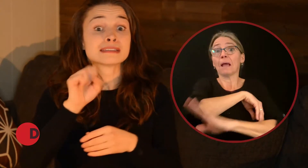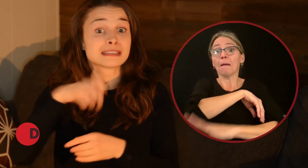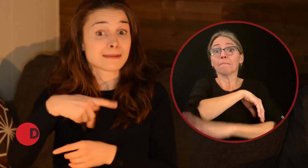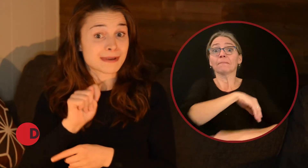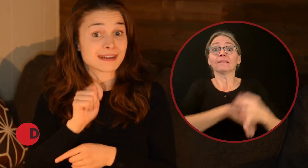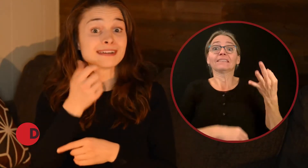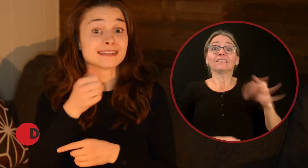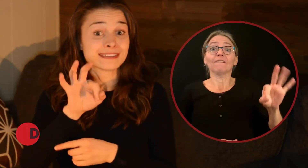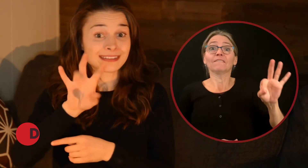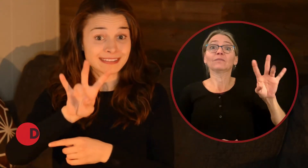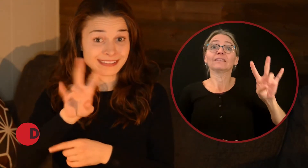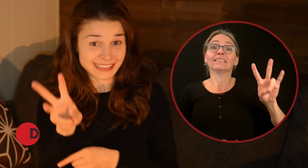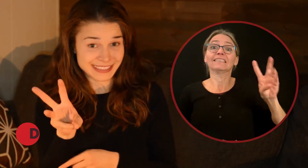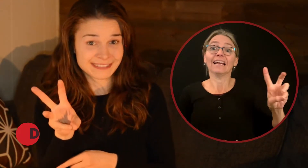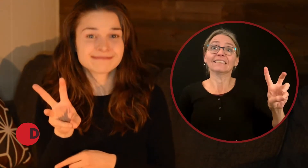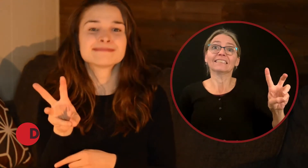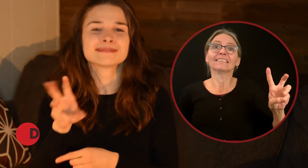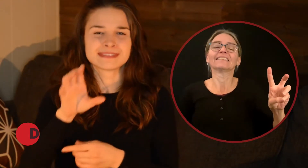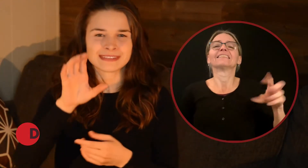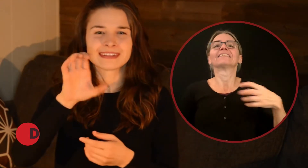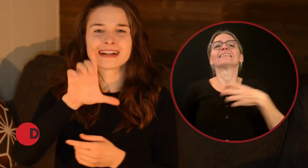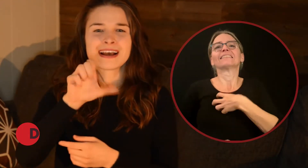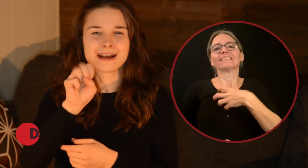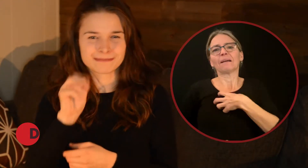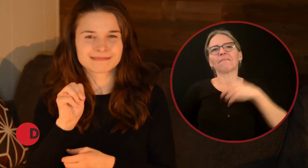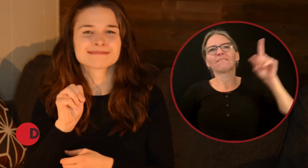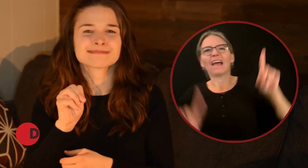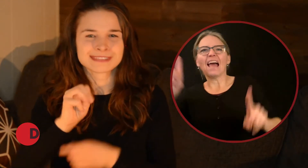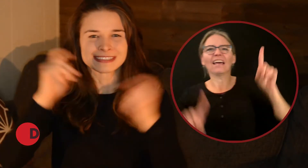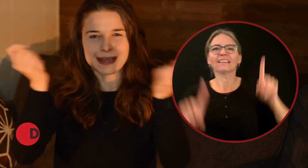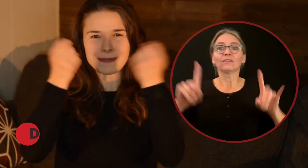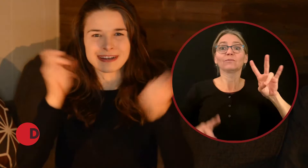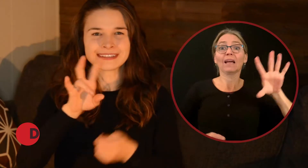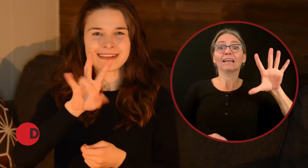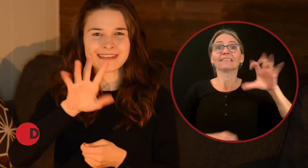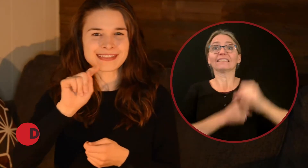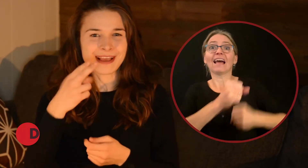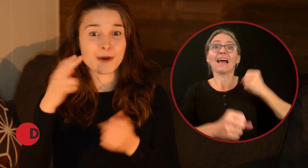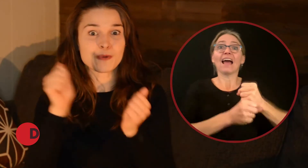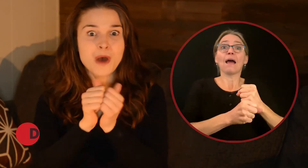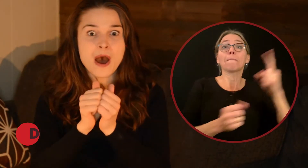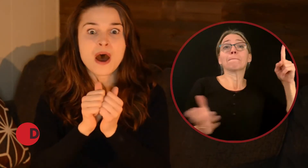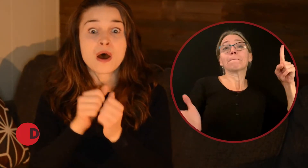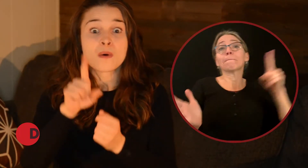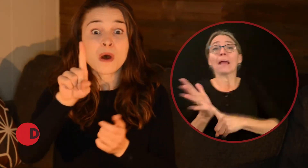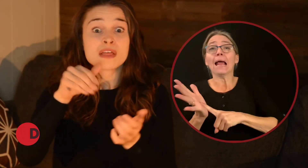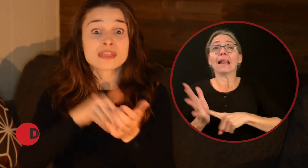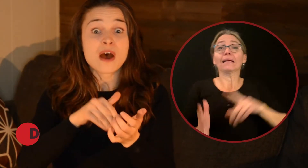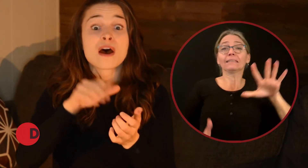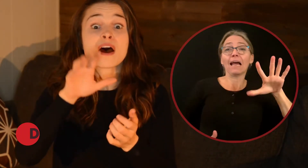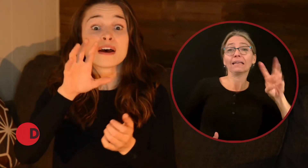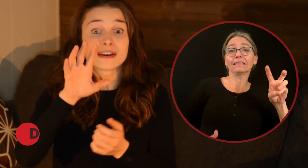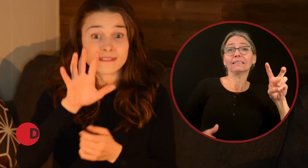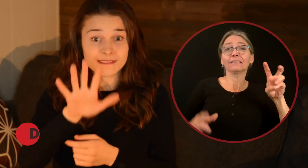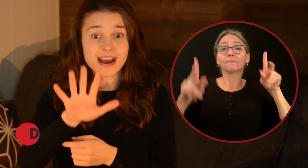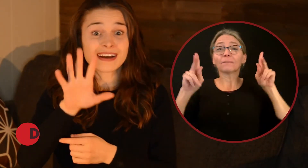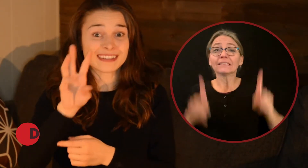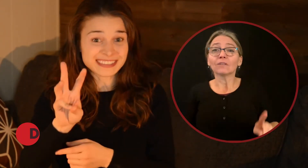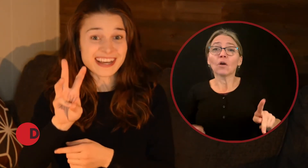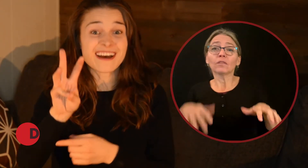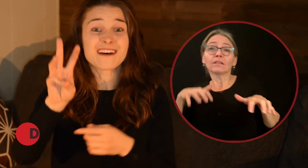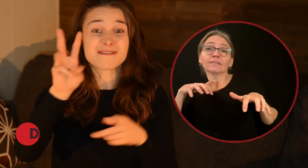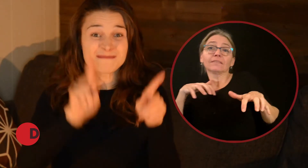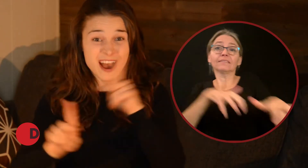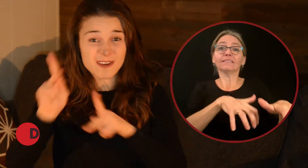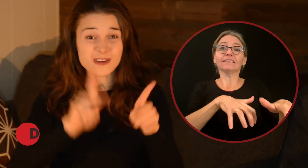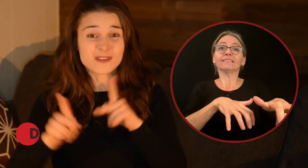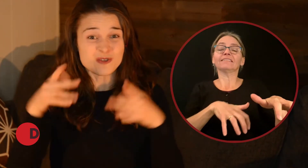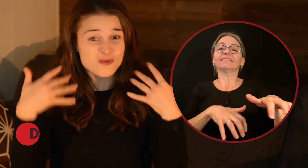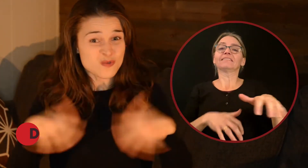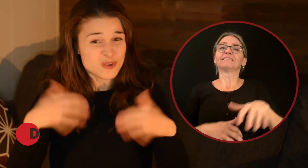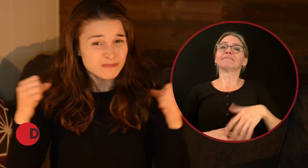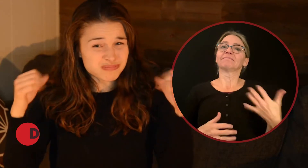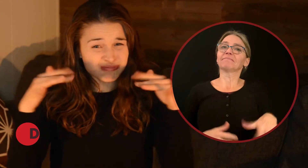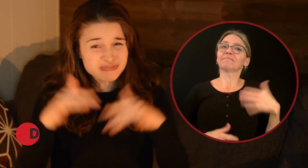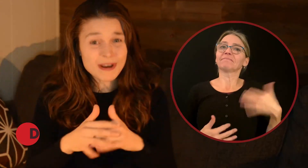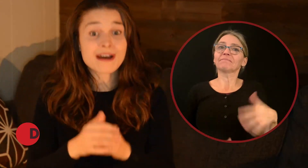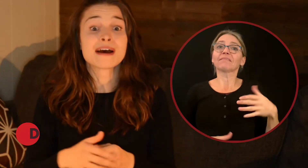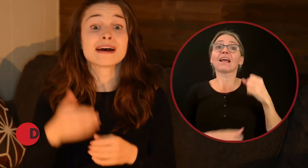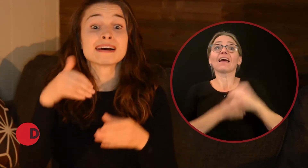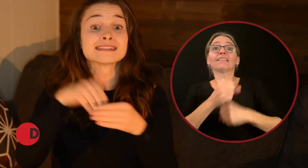In September 1976, CLSM celebrated its 75th anniversary with 1,056 people!